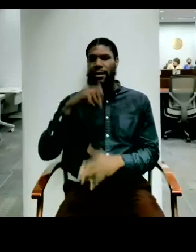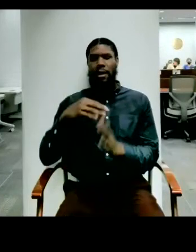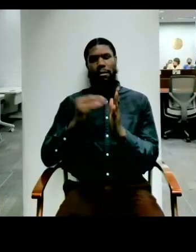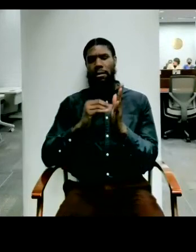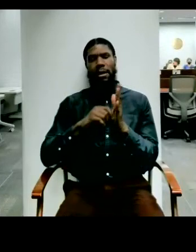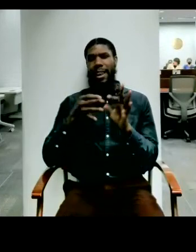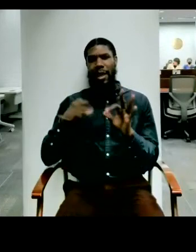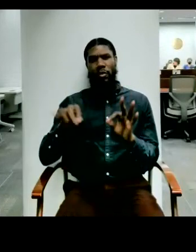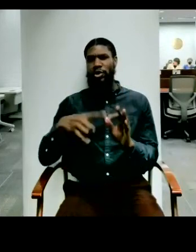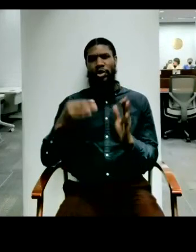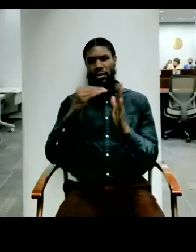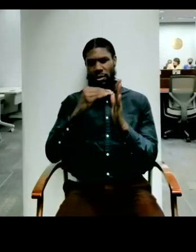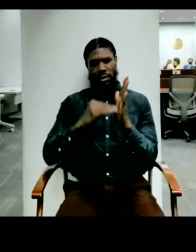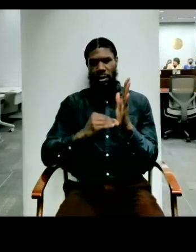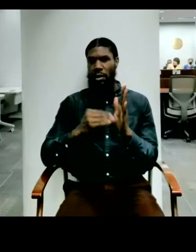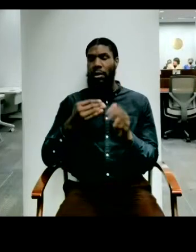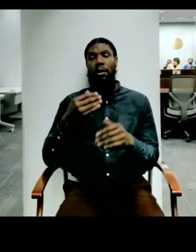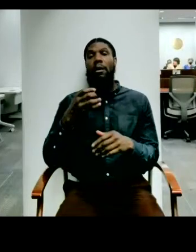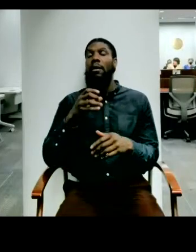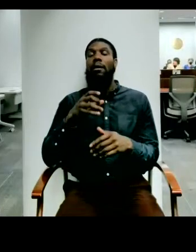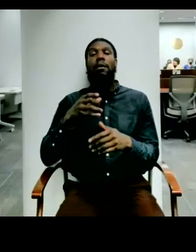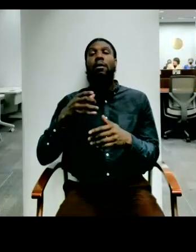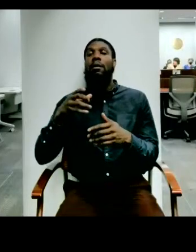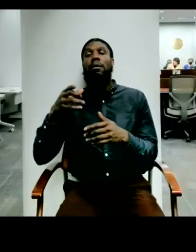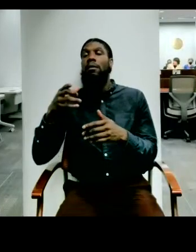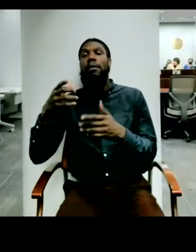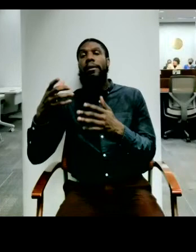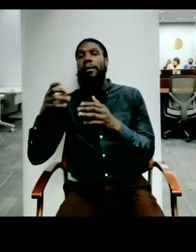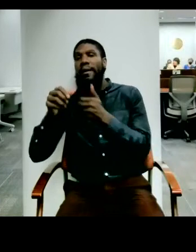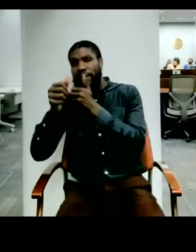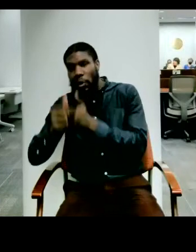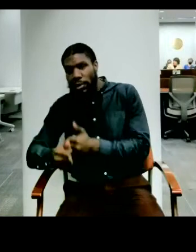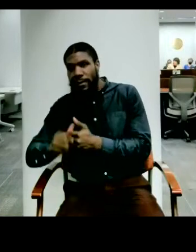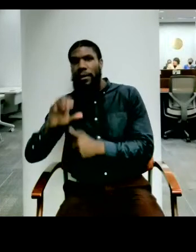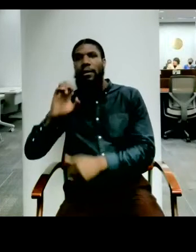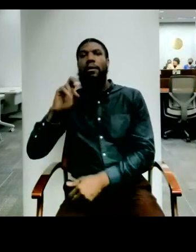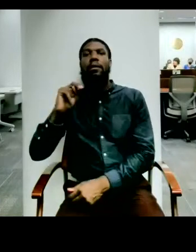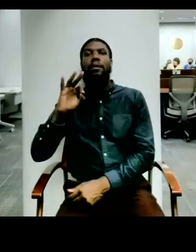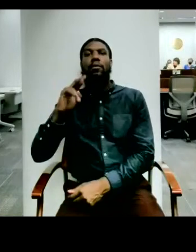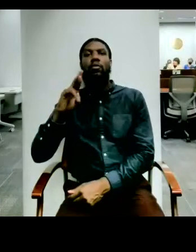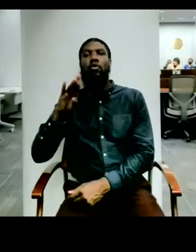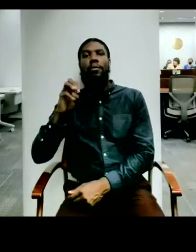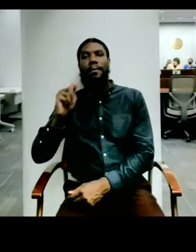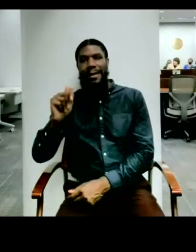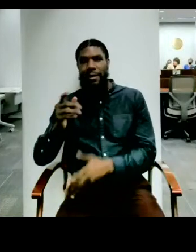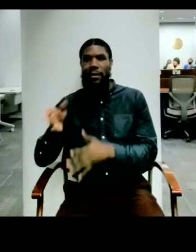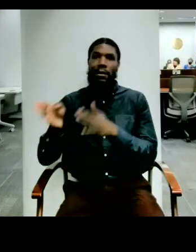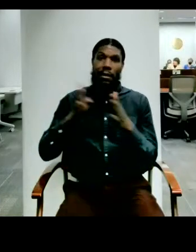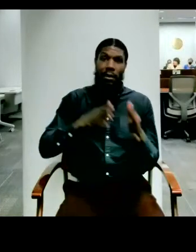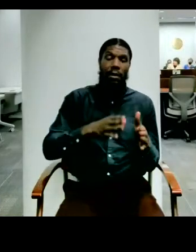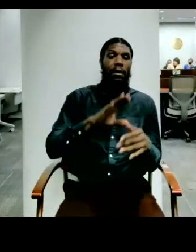and whether it's from an enforcement side or a compliance side um what can we do related